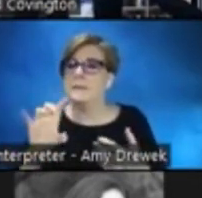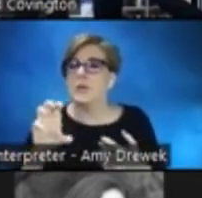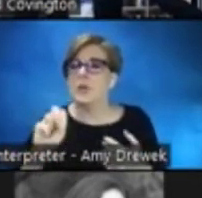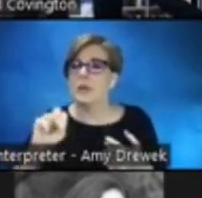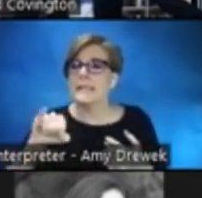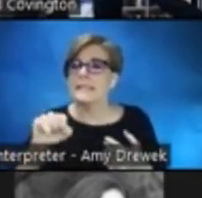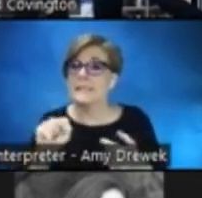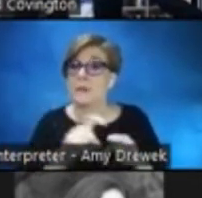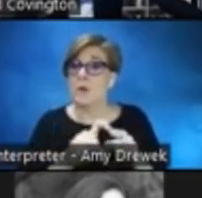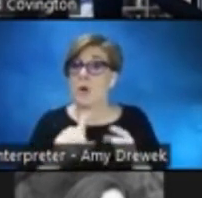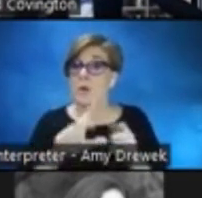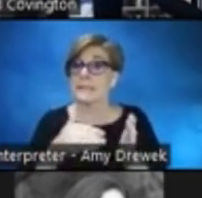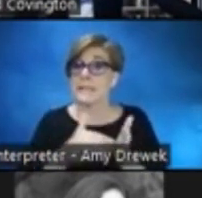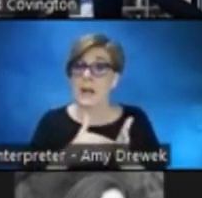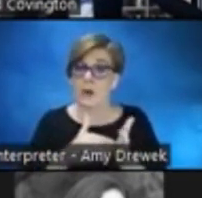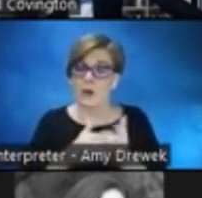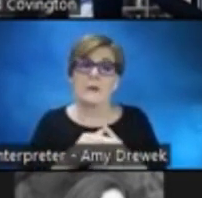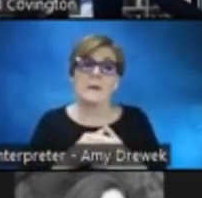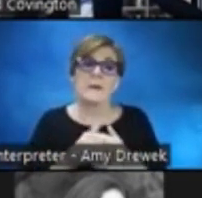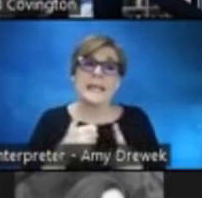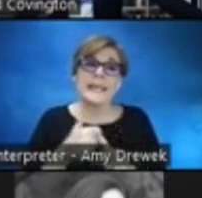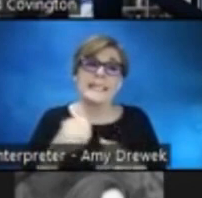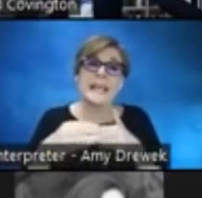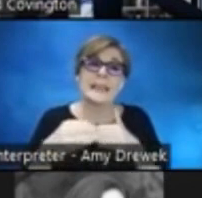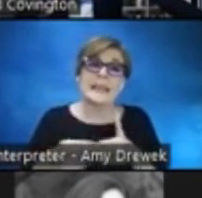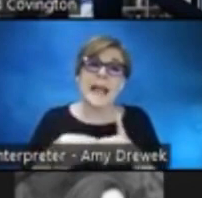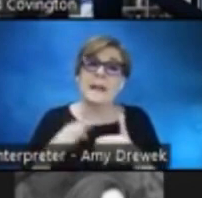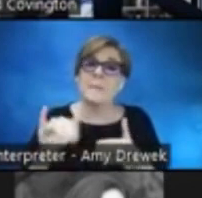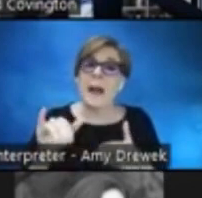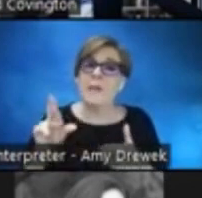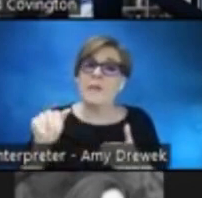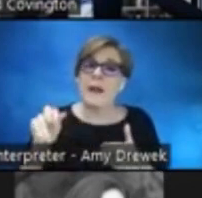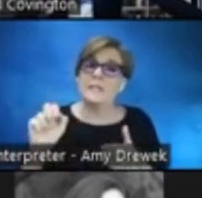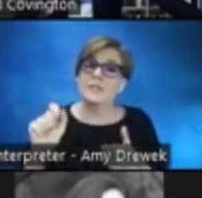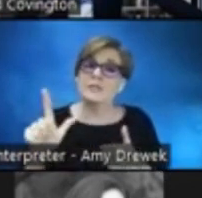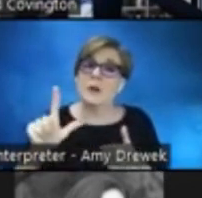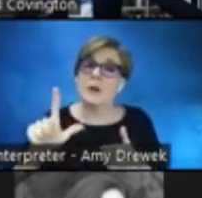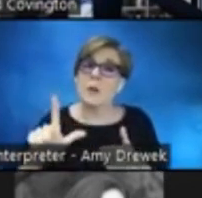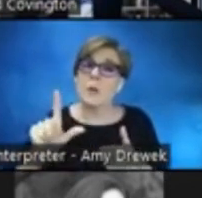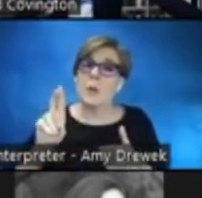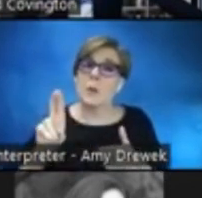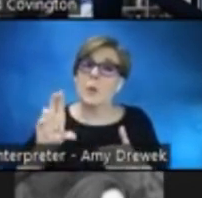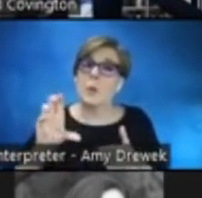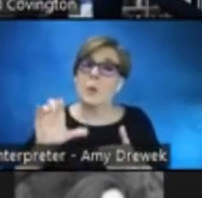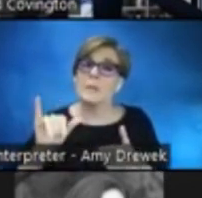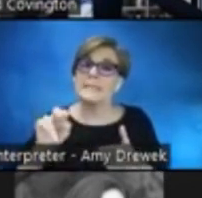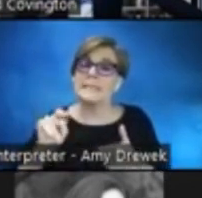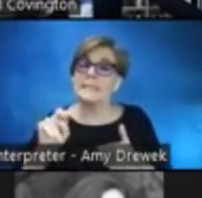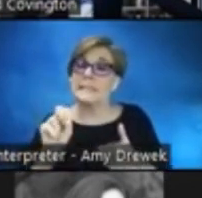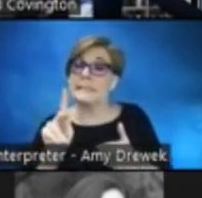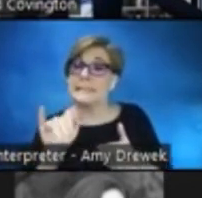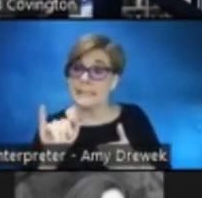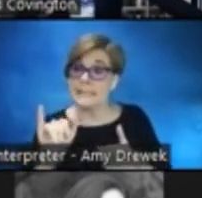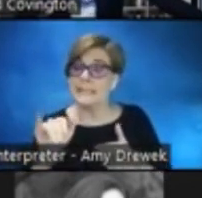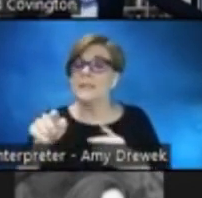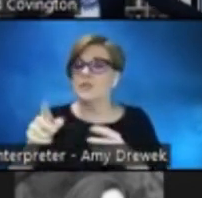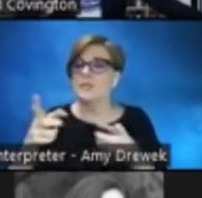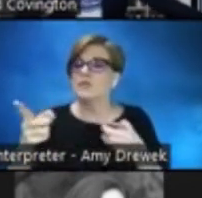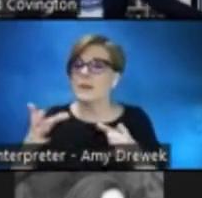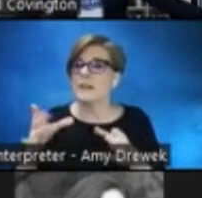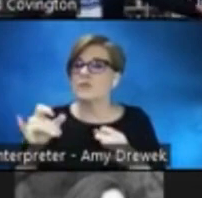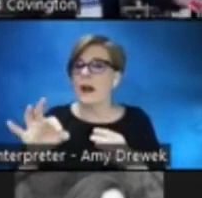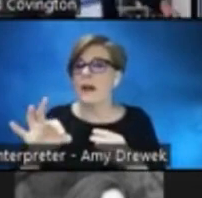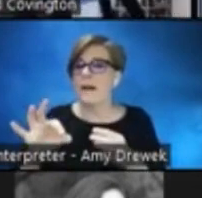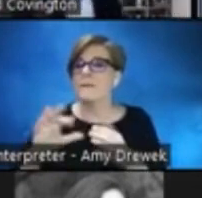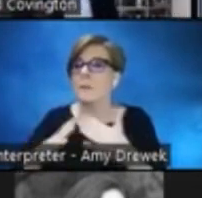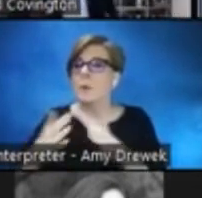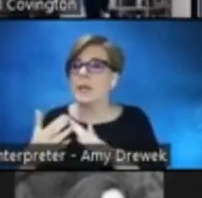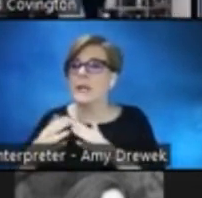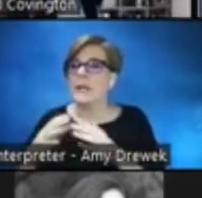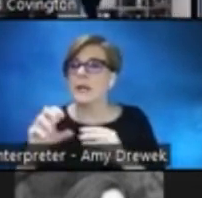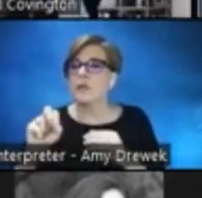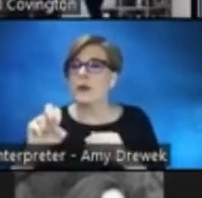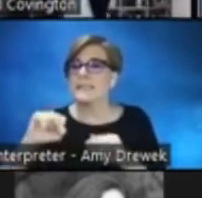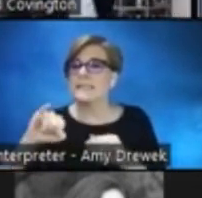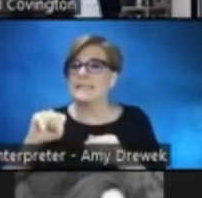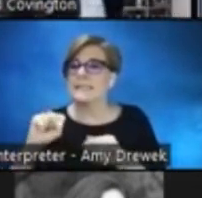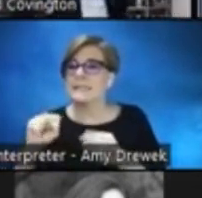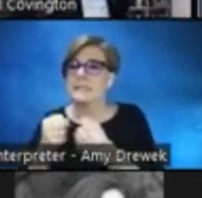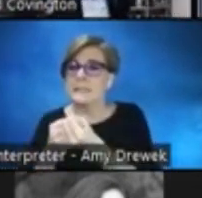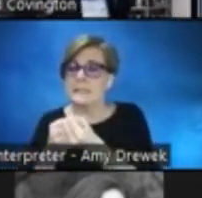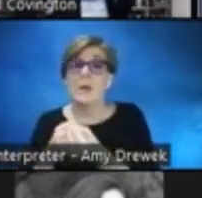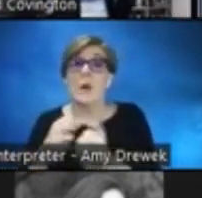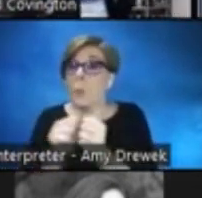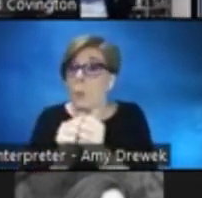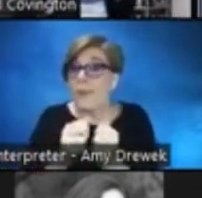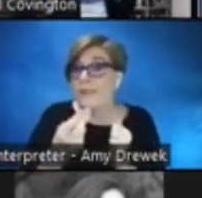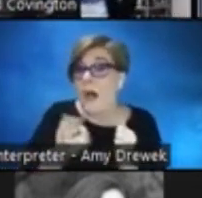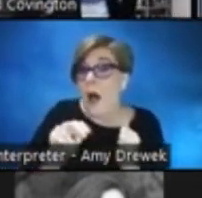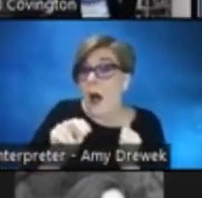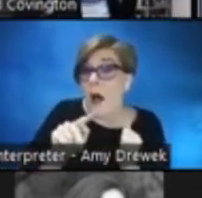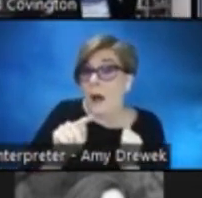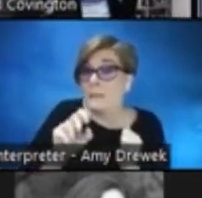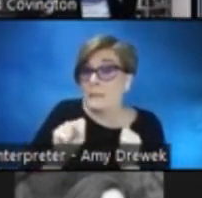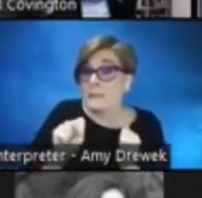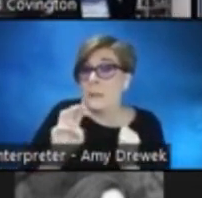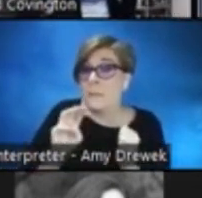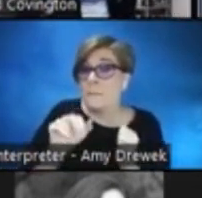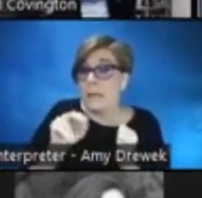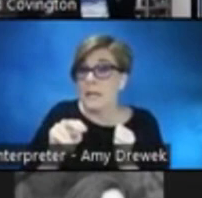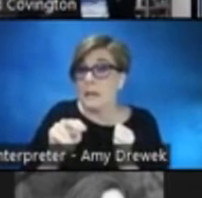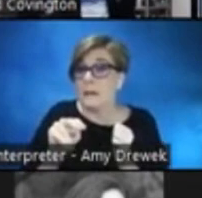IT IS LED BY RACHEL LUSINSISKI THERE AND YOU ALSO MAY REMEMBER